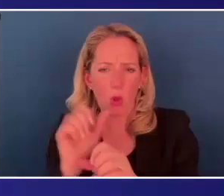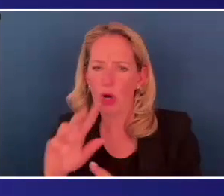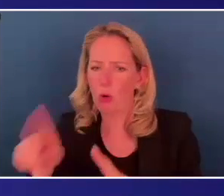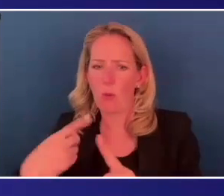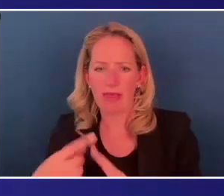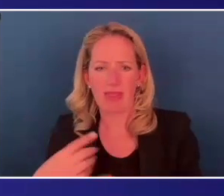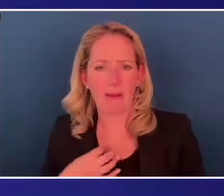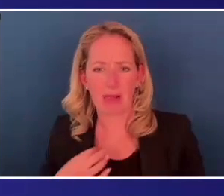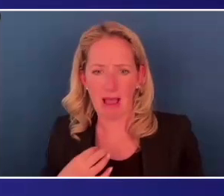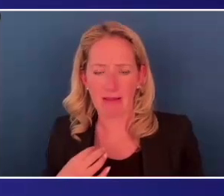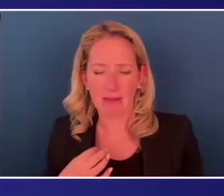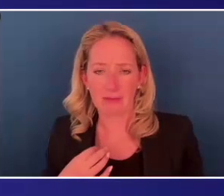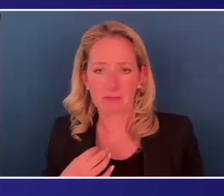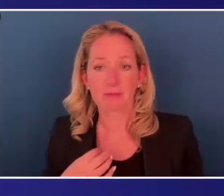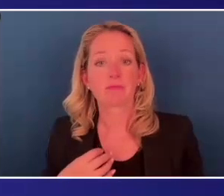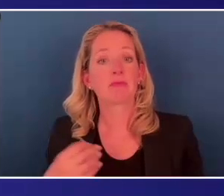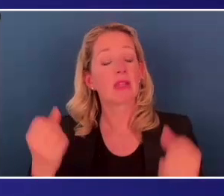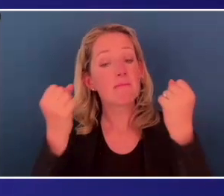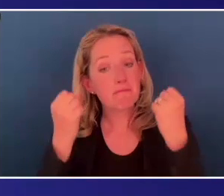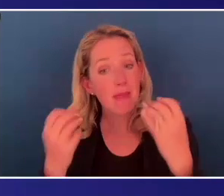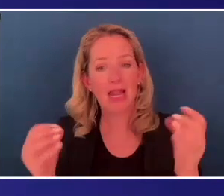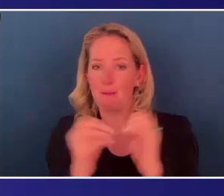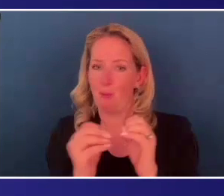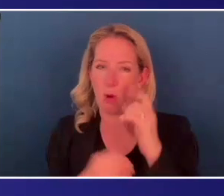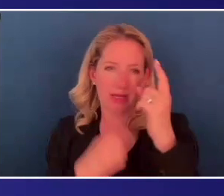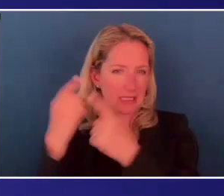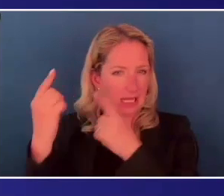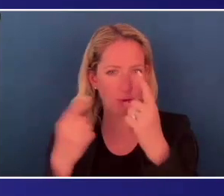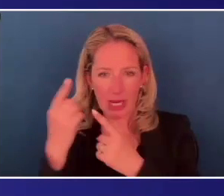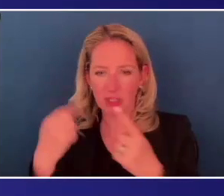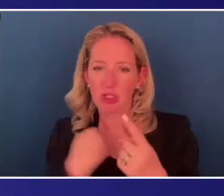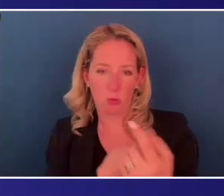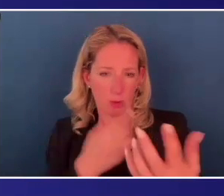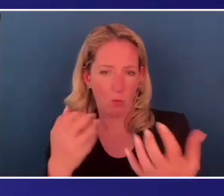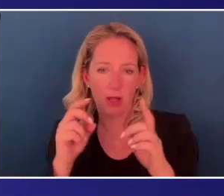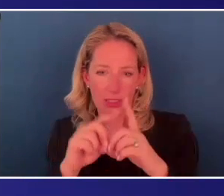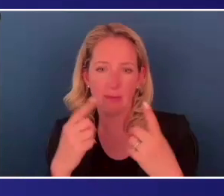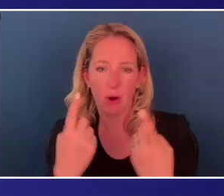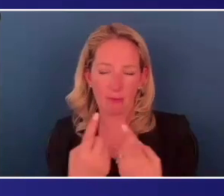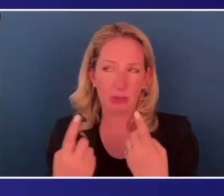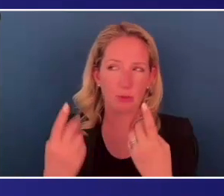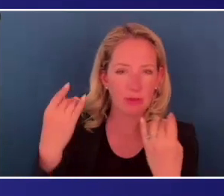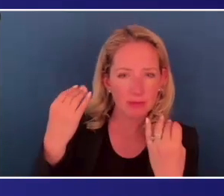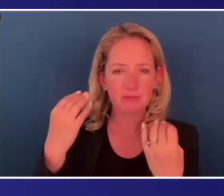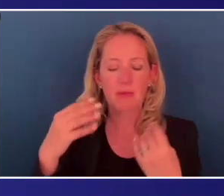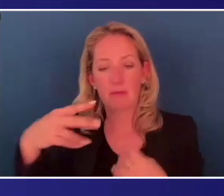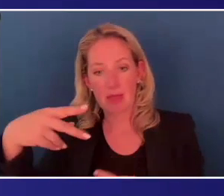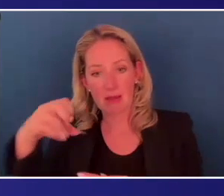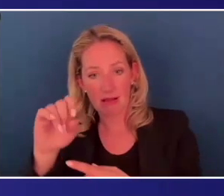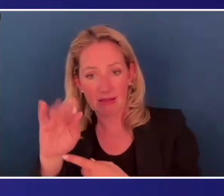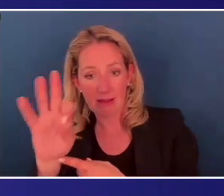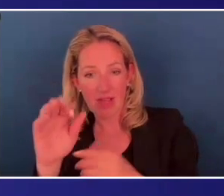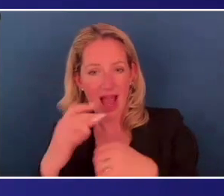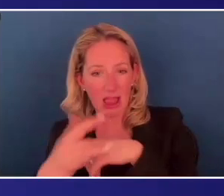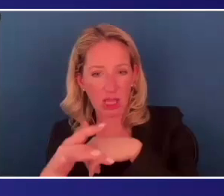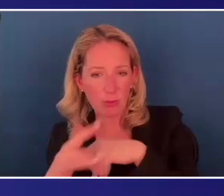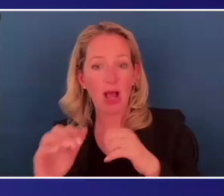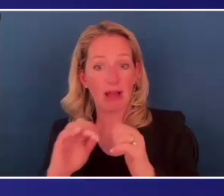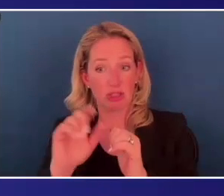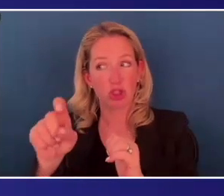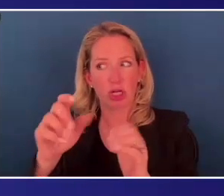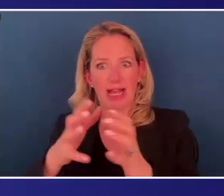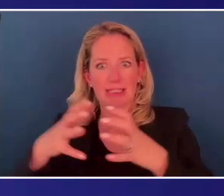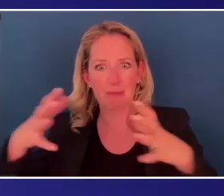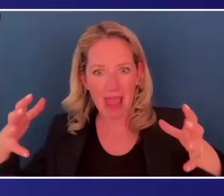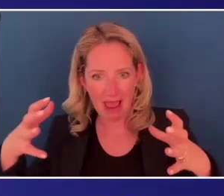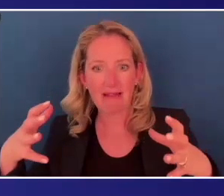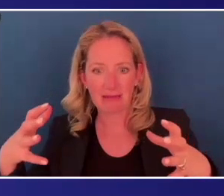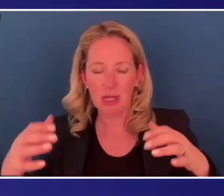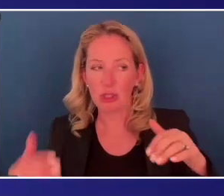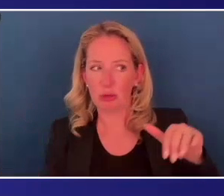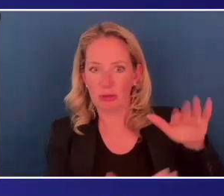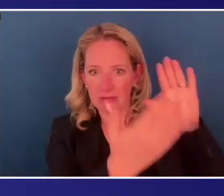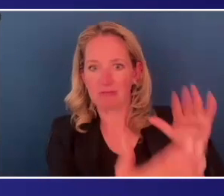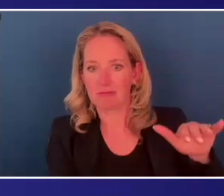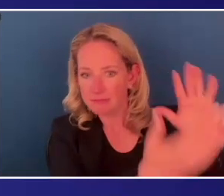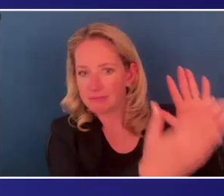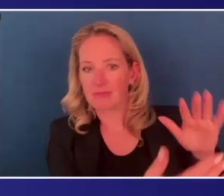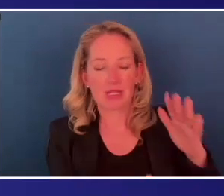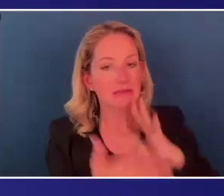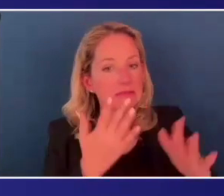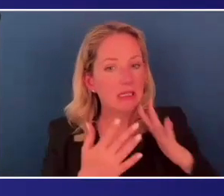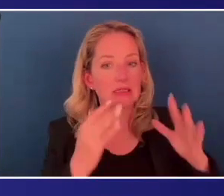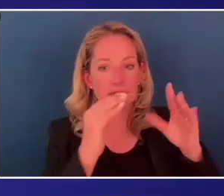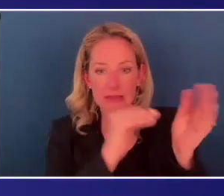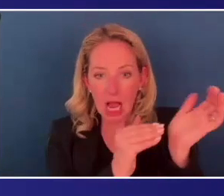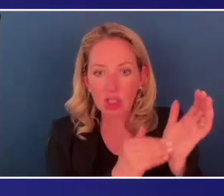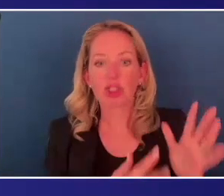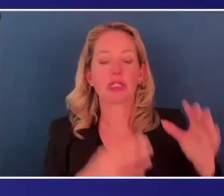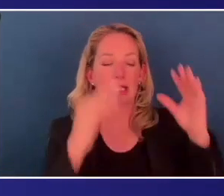Well, they are many more considerations we would like the department to account for, such as how PSLF eligibility should be expanded to combat the shortages of doctors, teachers, prosecutors, and public defenders.